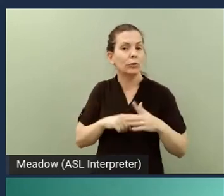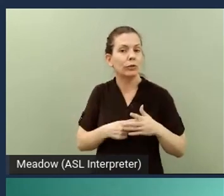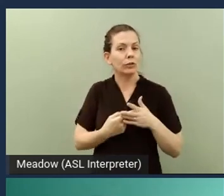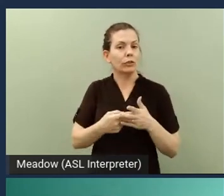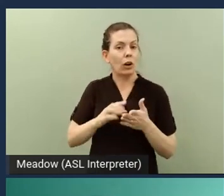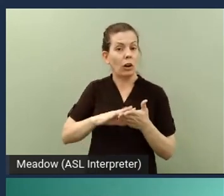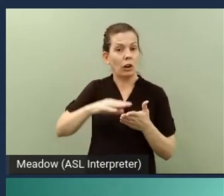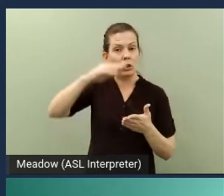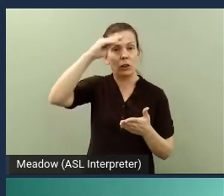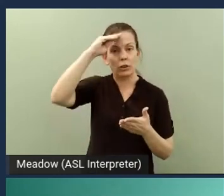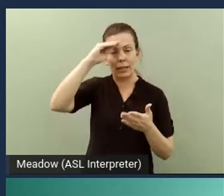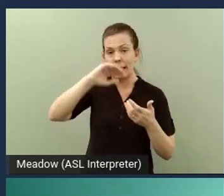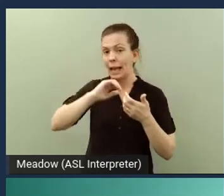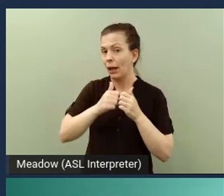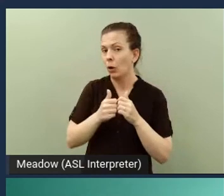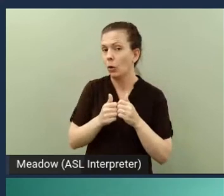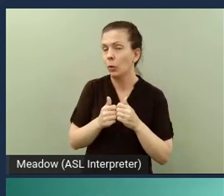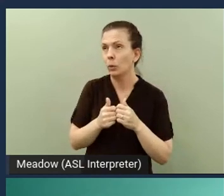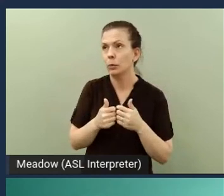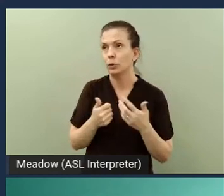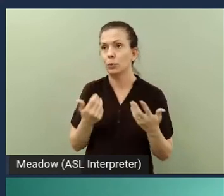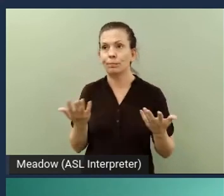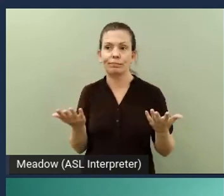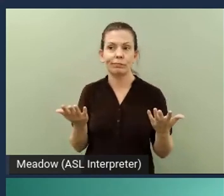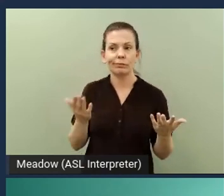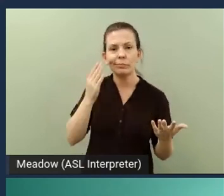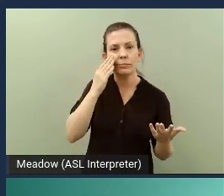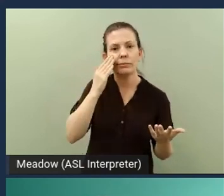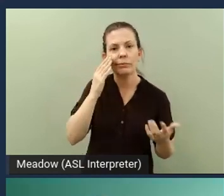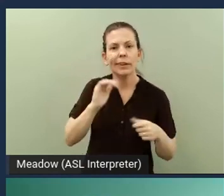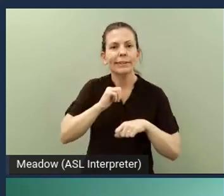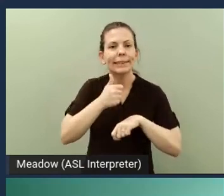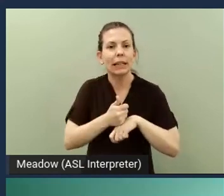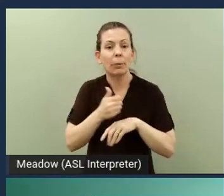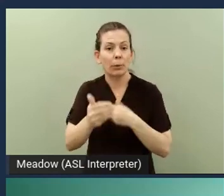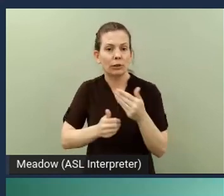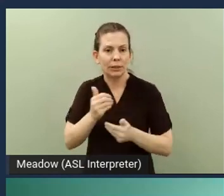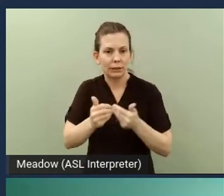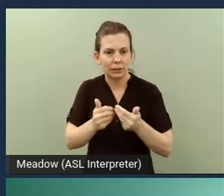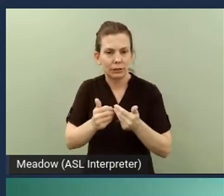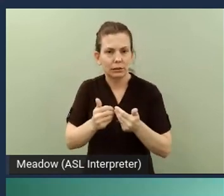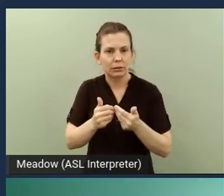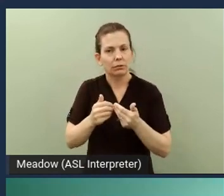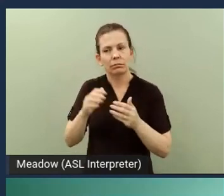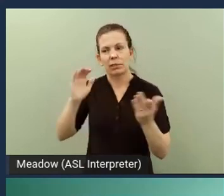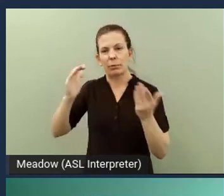how to, you know, set up these processes as opposed to learning several different technologies,